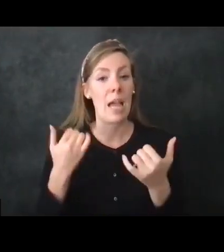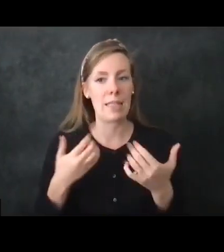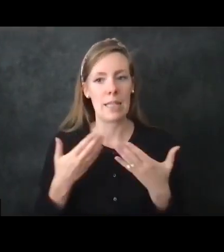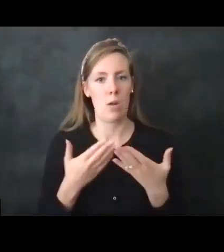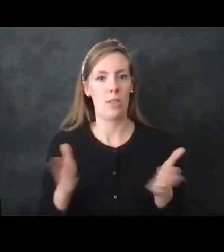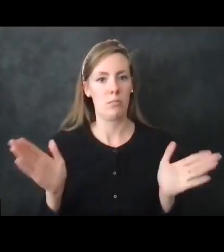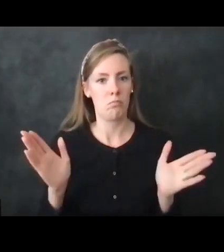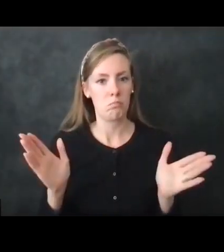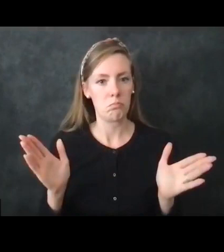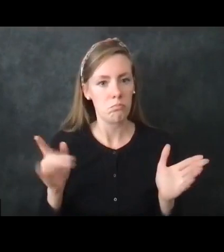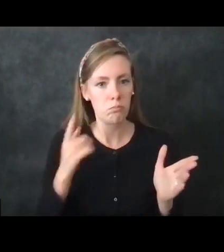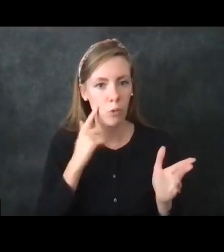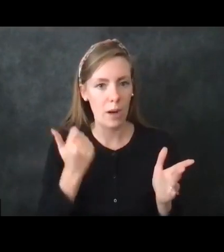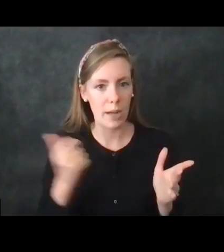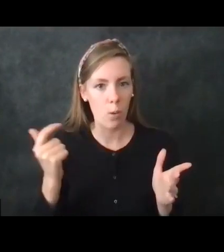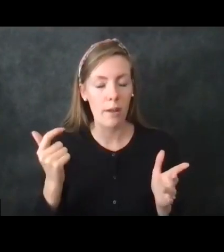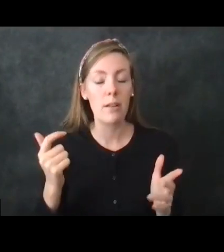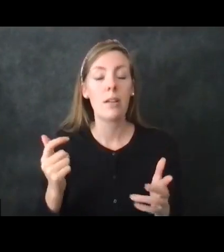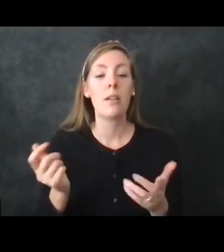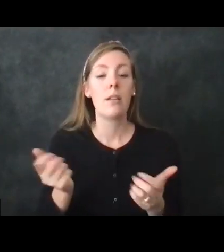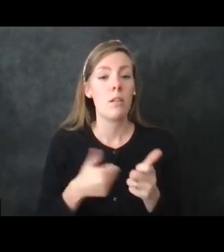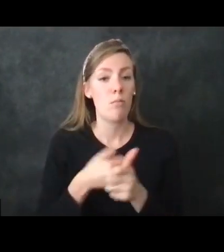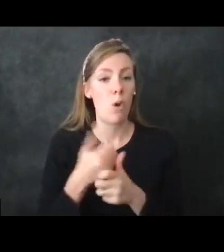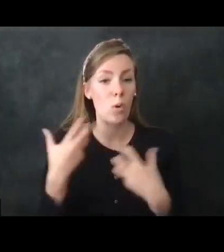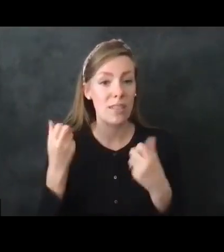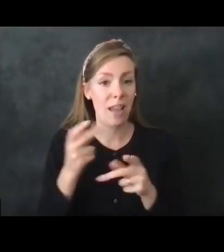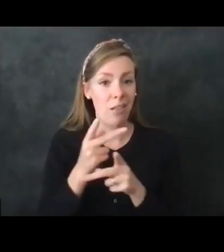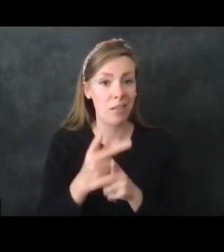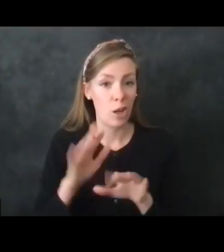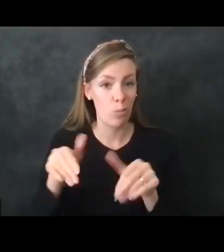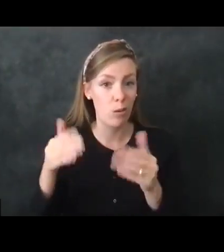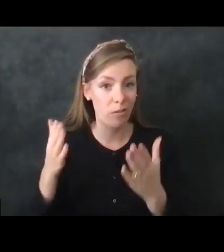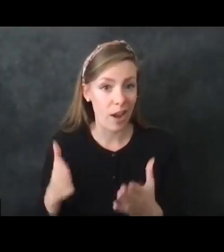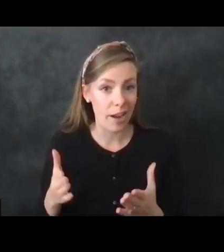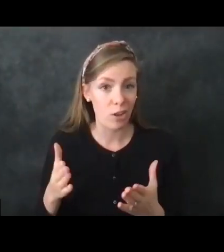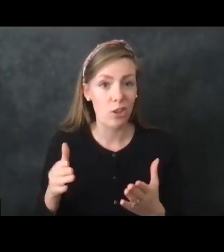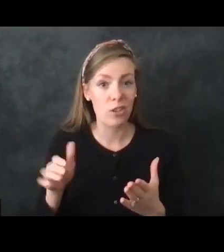Apart from most health care providers and pharmacies, you can get free vaccine